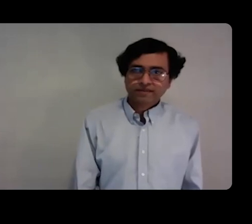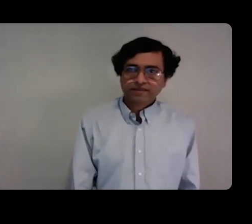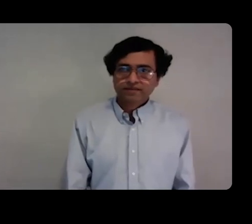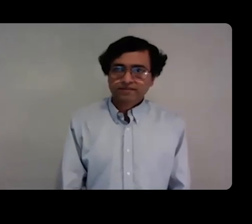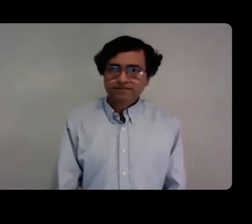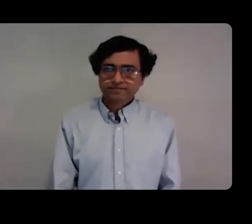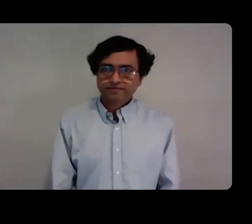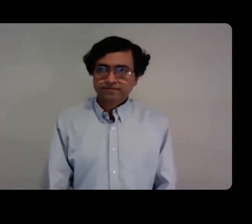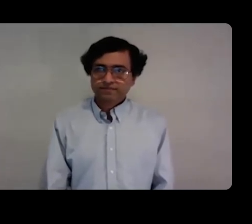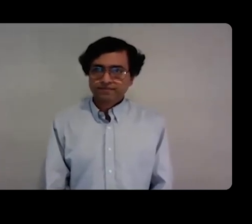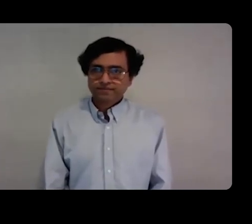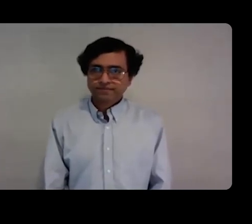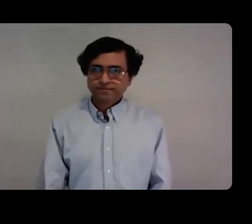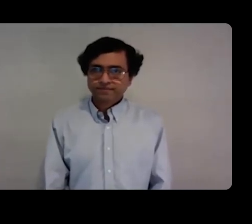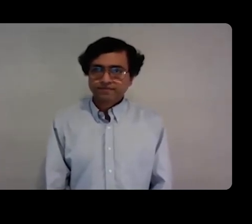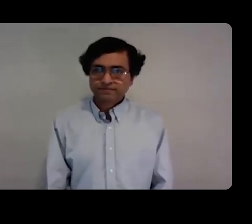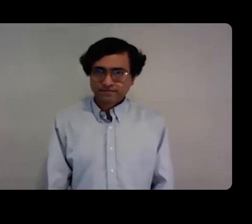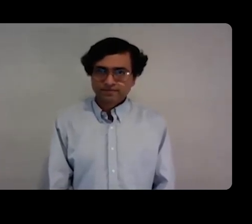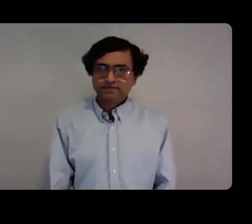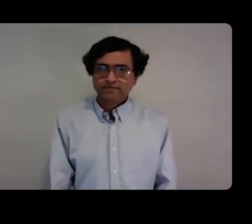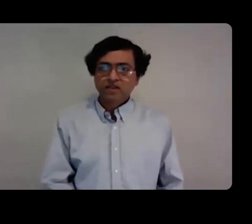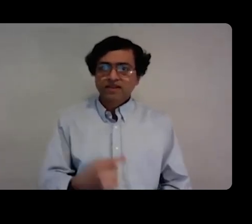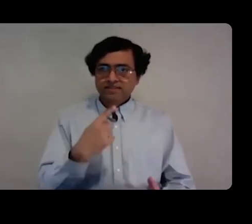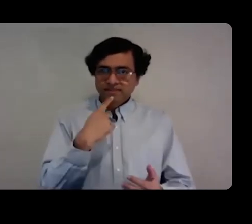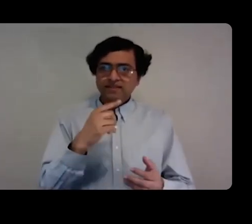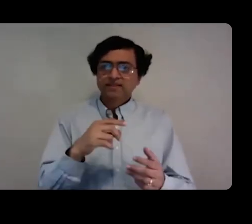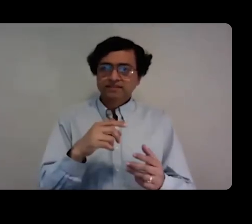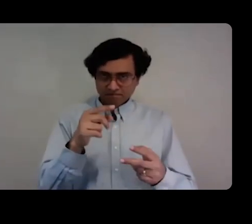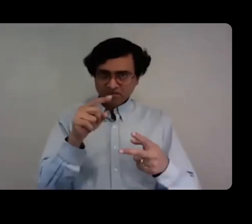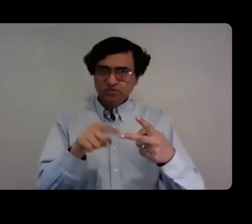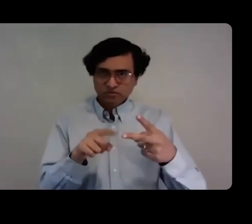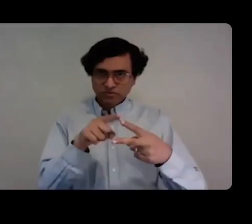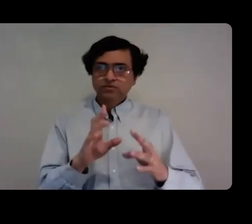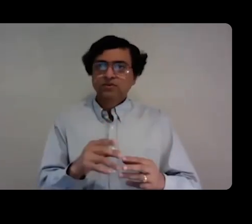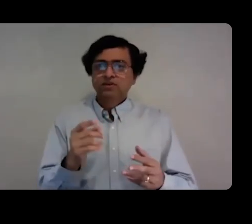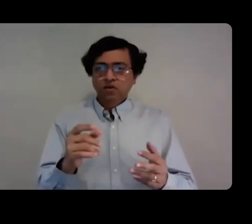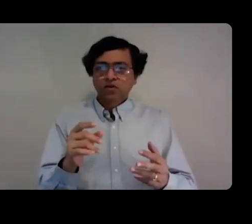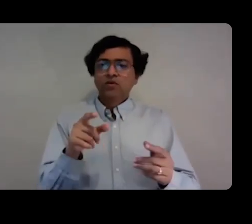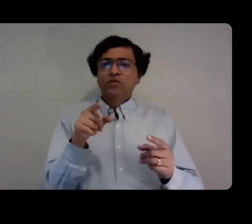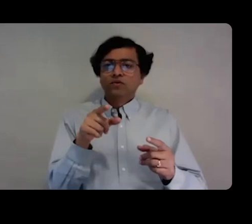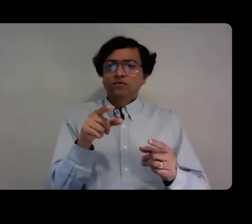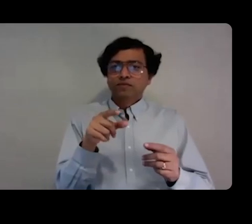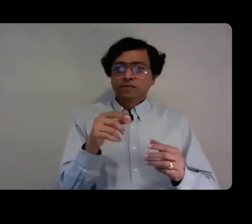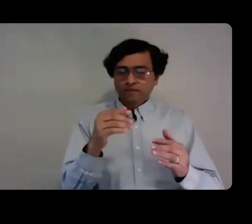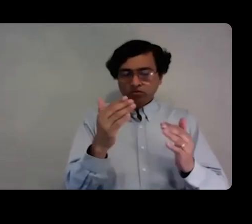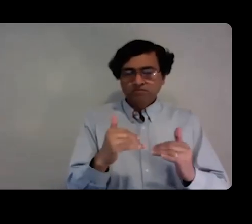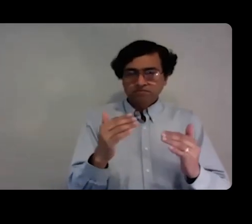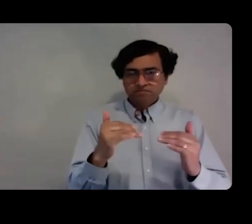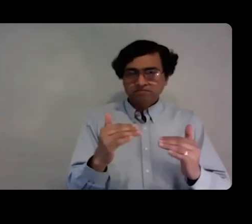to in the next slide. The next slide, if you would.